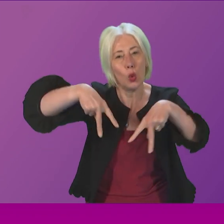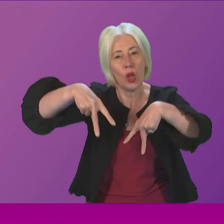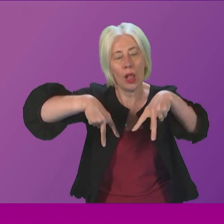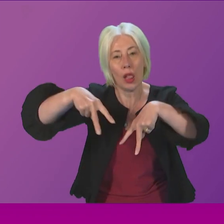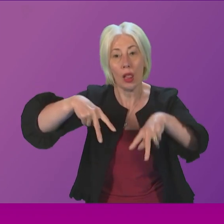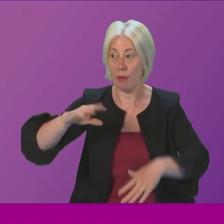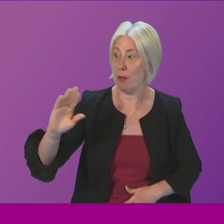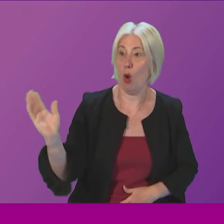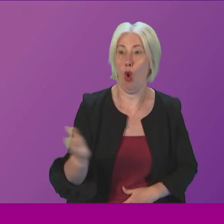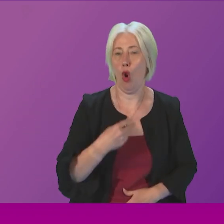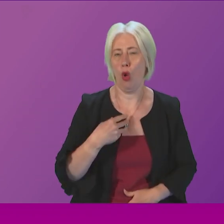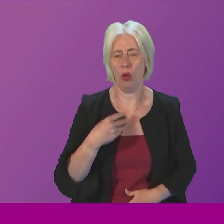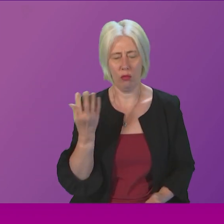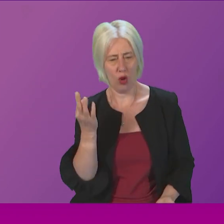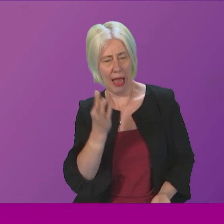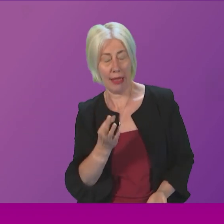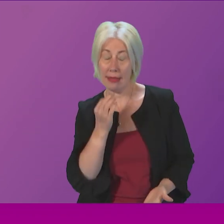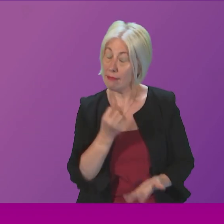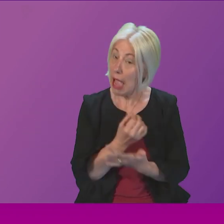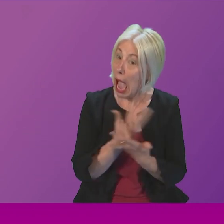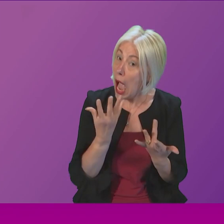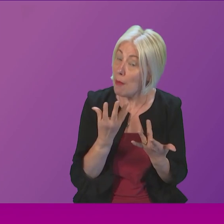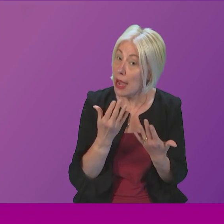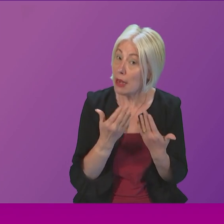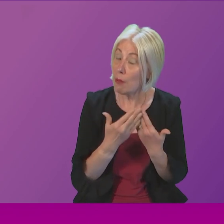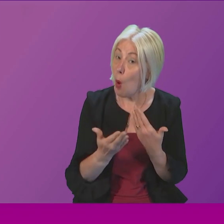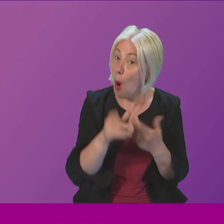to ask: HOW MANY MORE PEOPLE HAVE TO DIE ”